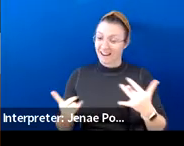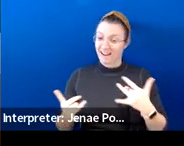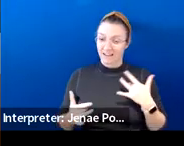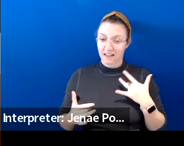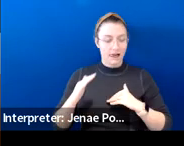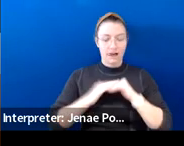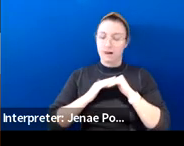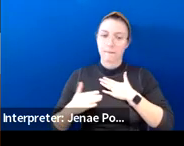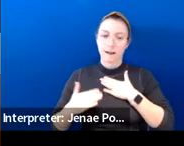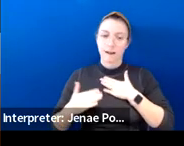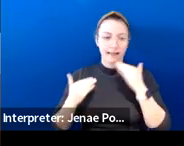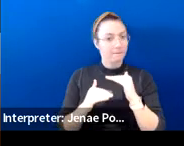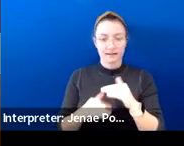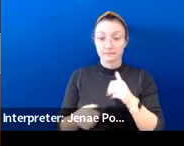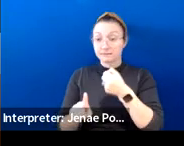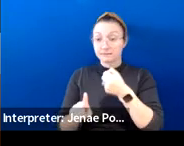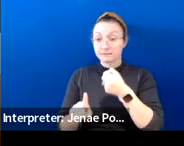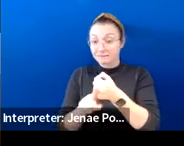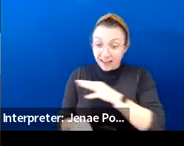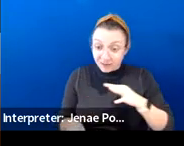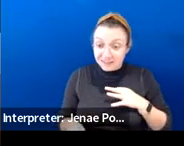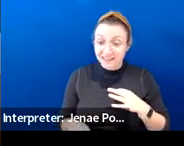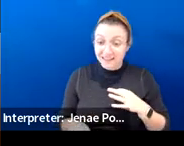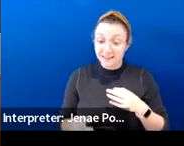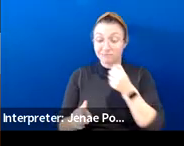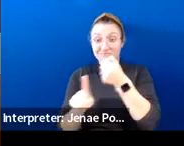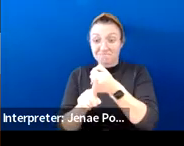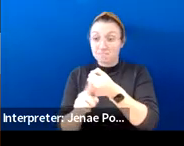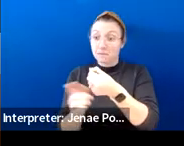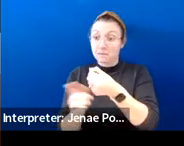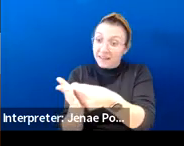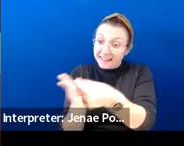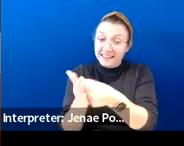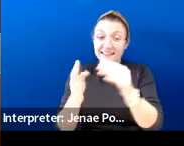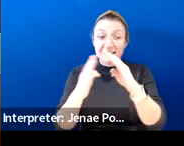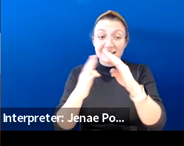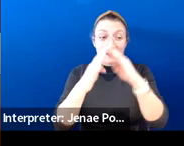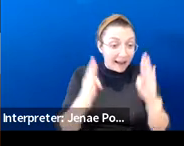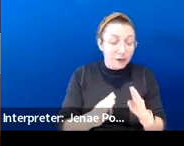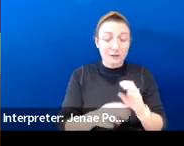It has affected financial security, housing, employment, food security,